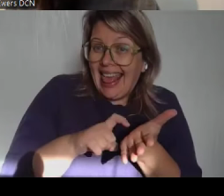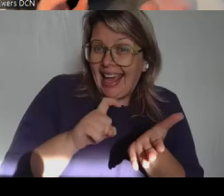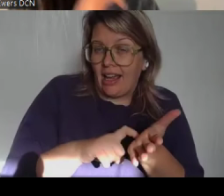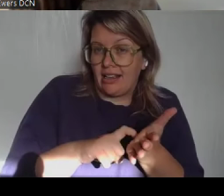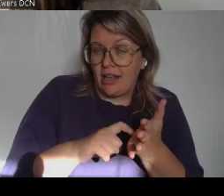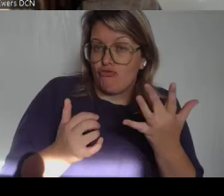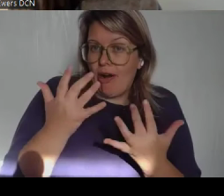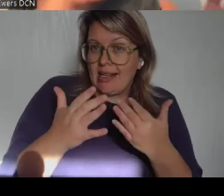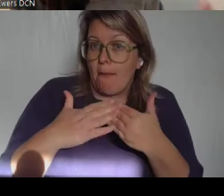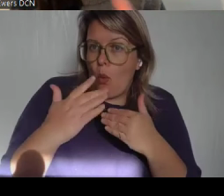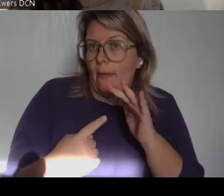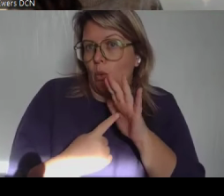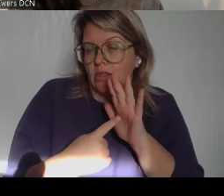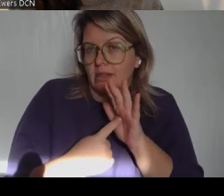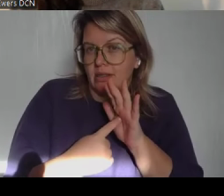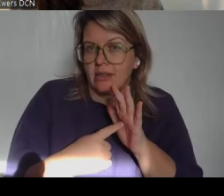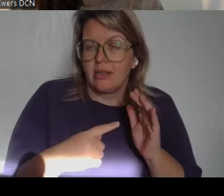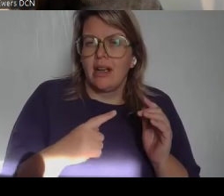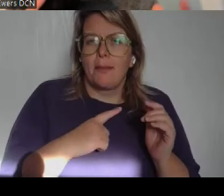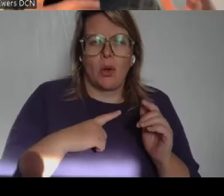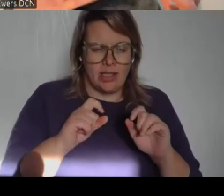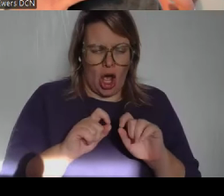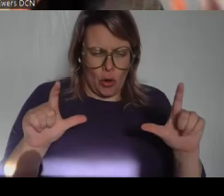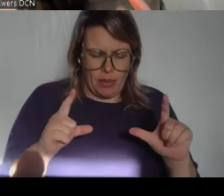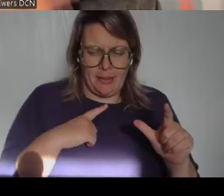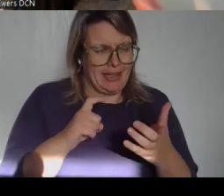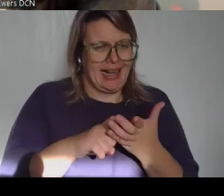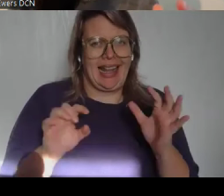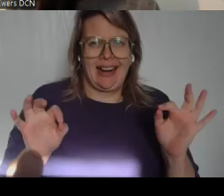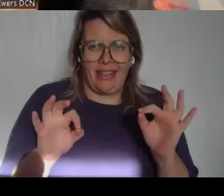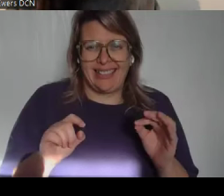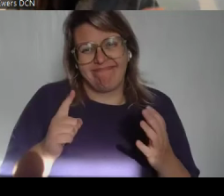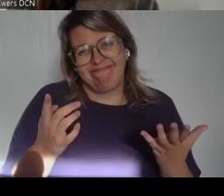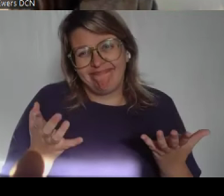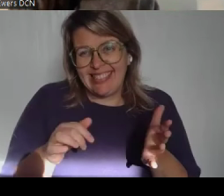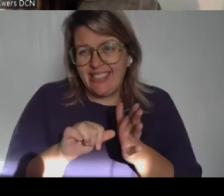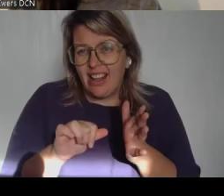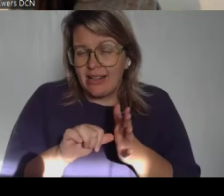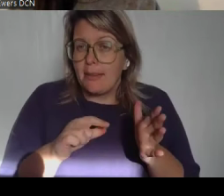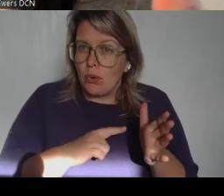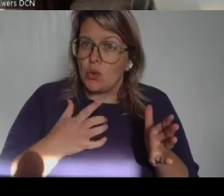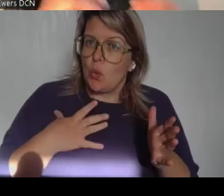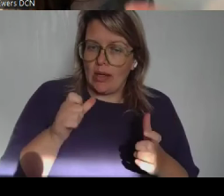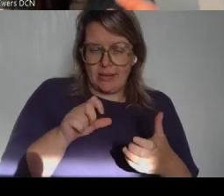because actually, if people aren't clicking on your emails, that's tricky because you really do want them to respond